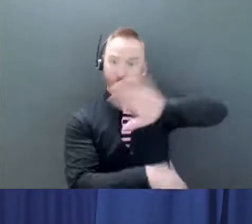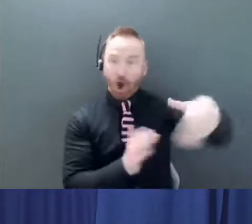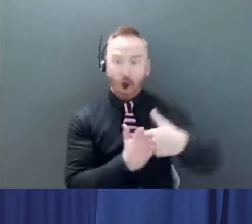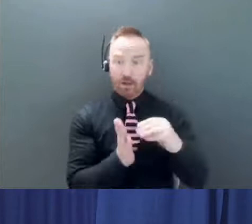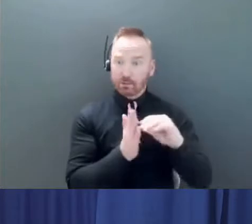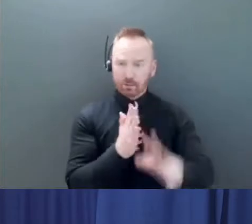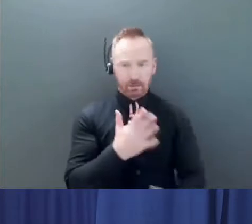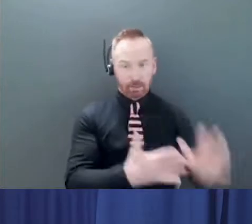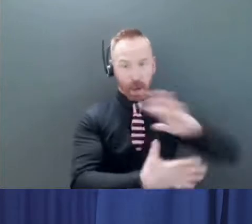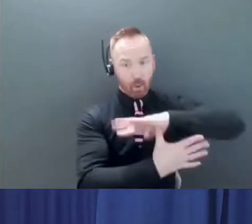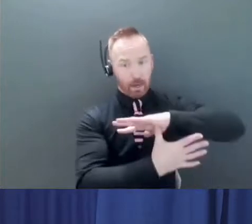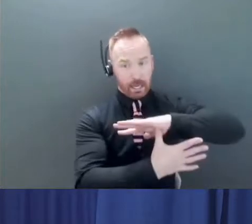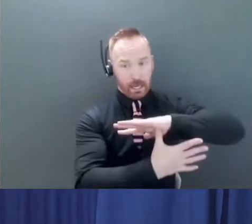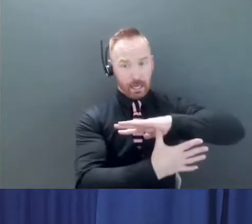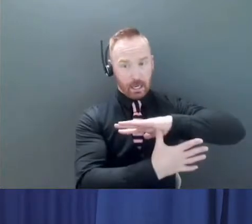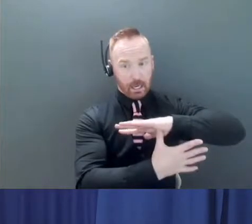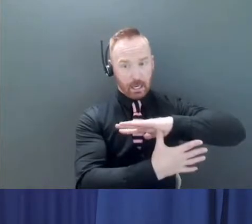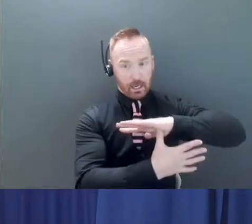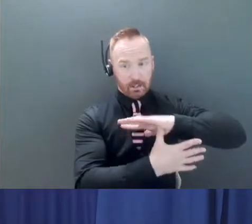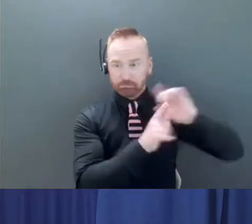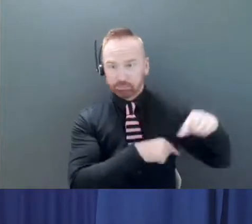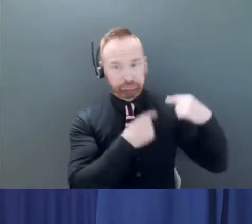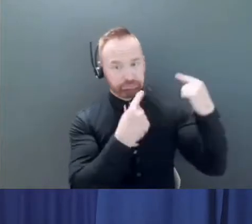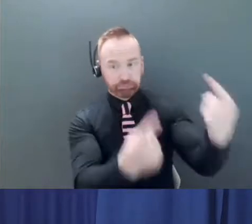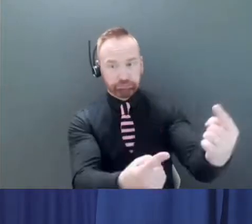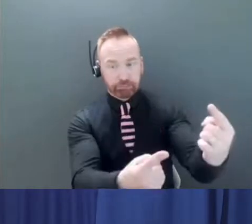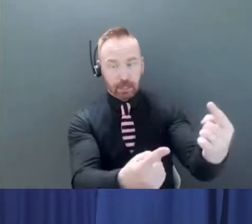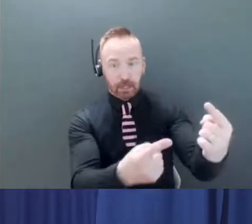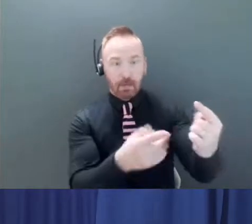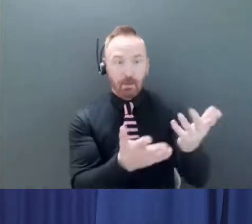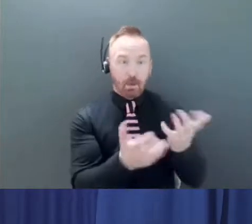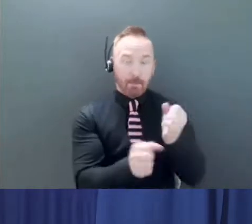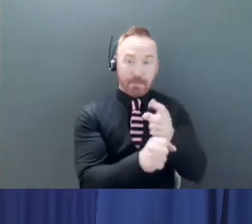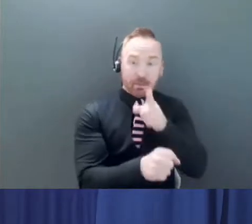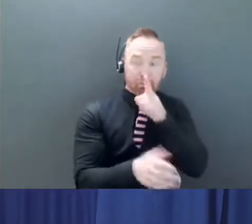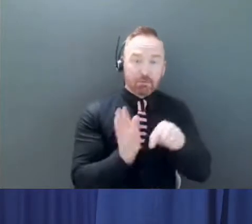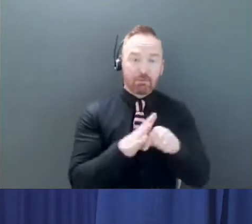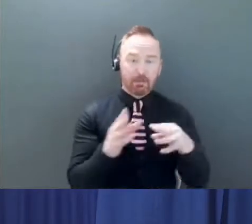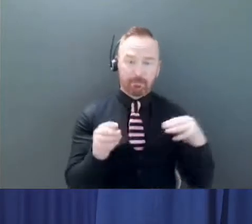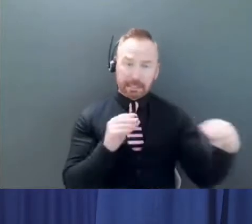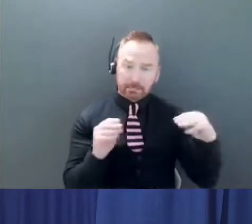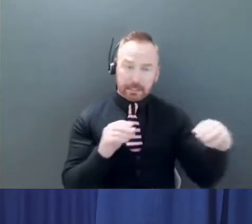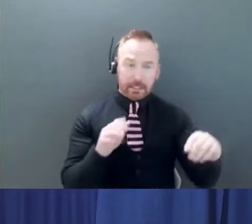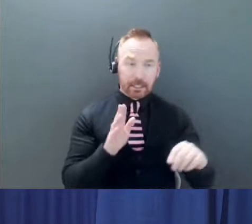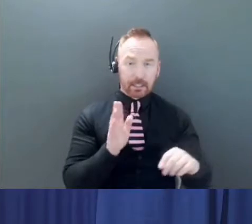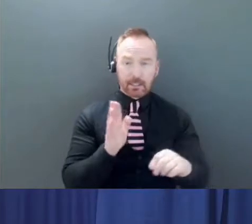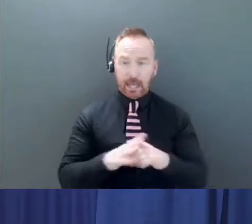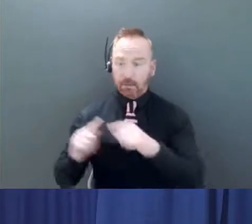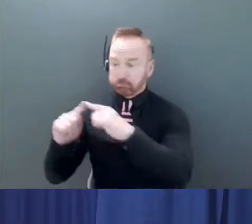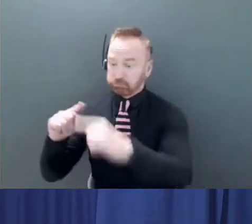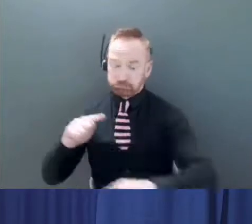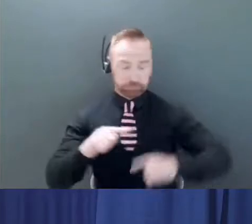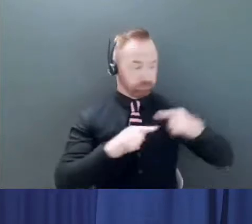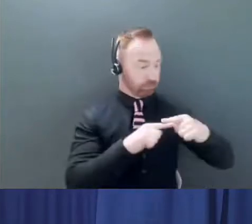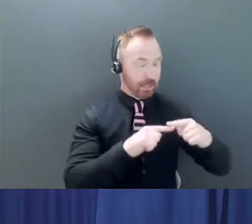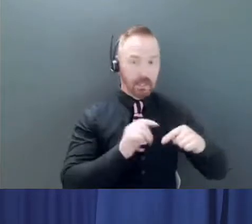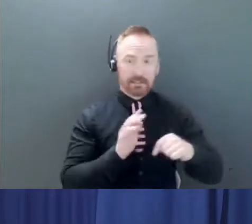there is flexibility over the course of the school year to ensure learning continues going forward.